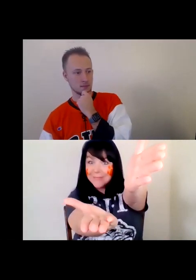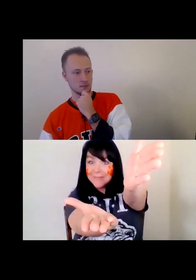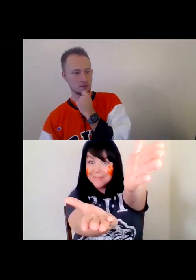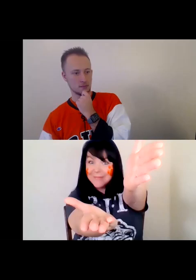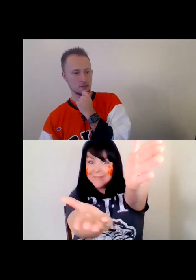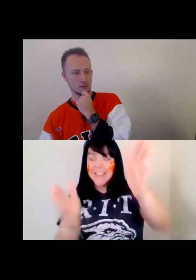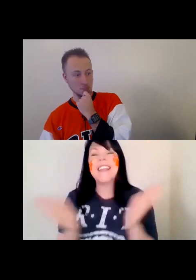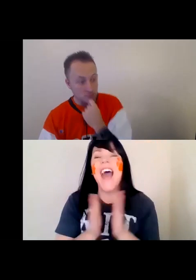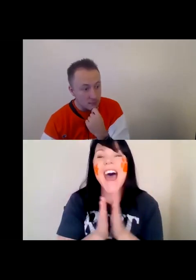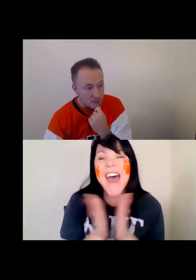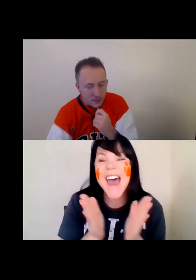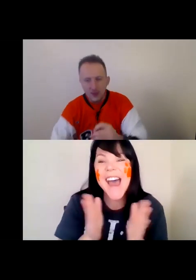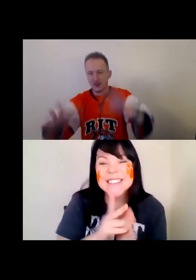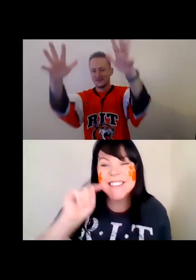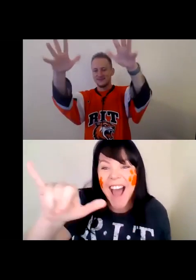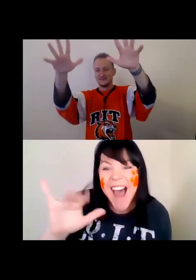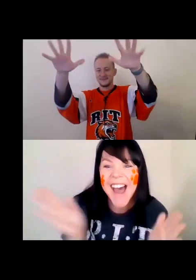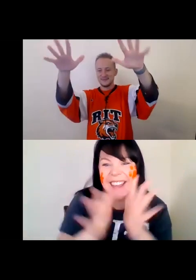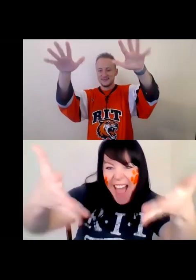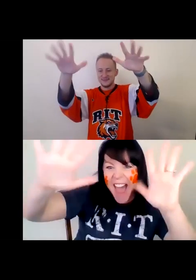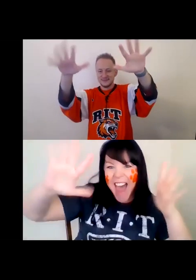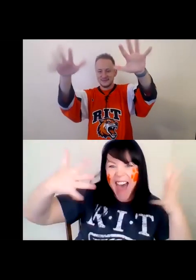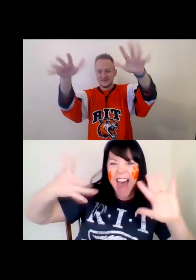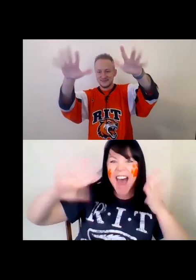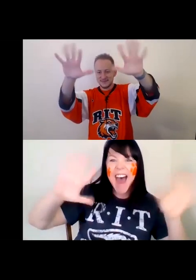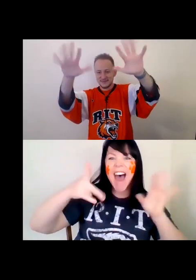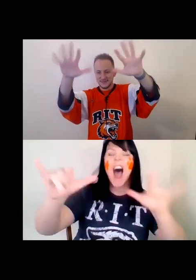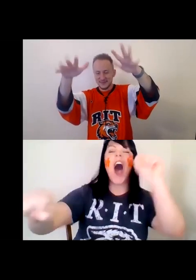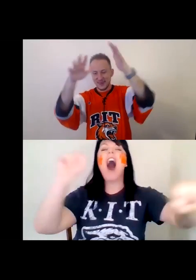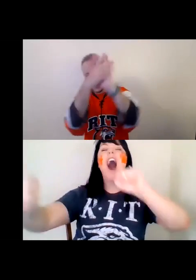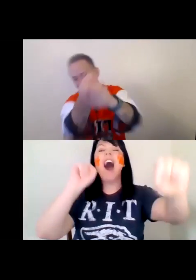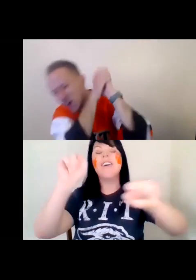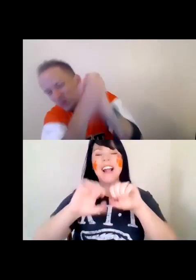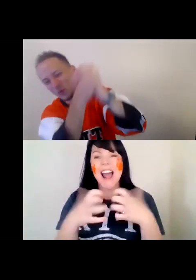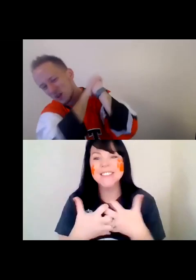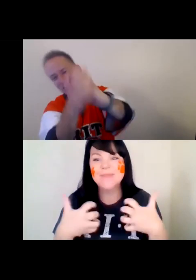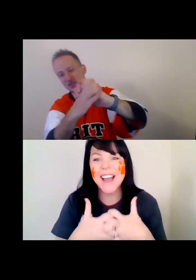Michelle: Congratulations, Ty! Hope you're cheering with your classmates! Matt: Congratulations! Yessss!